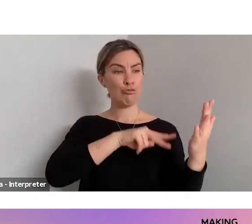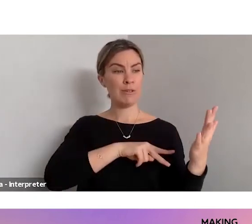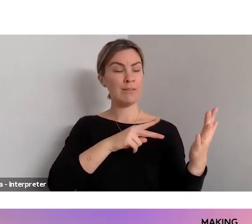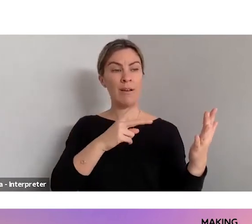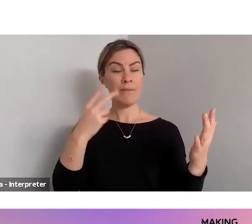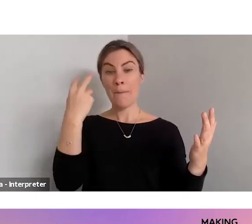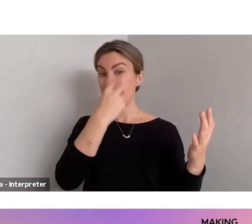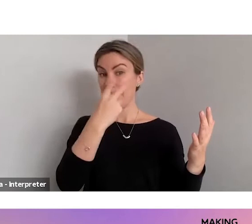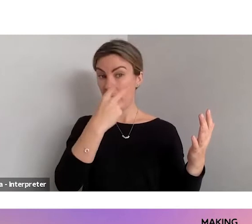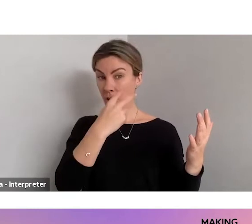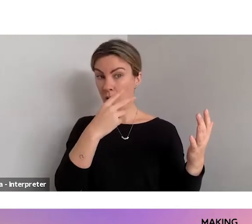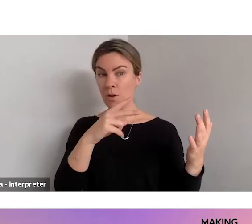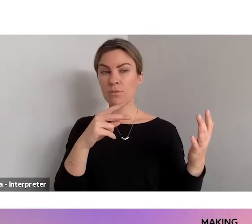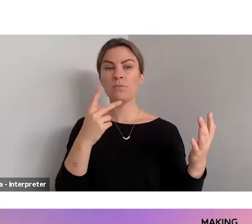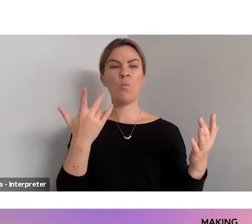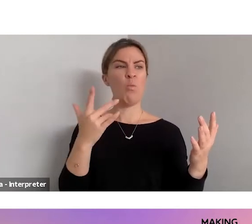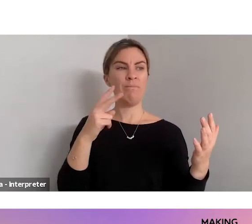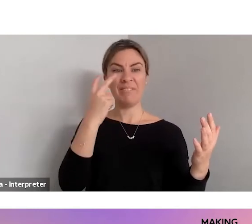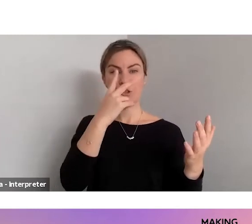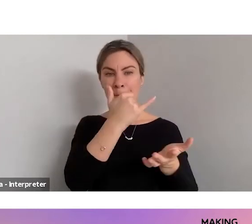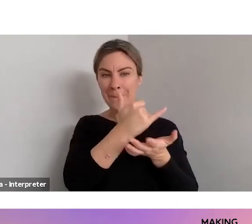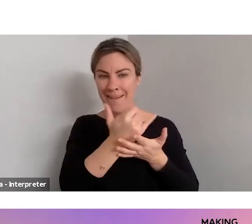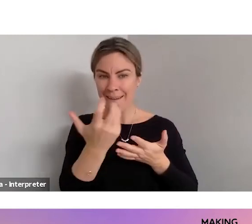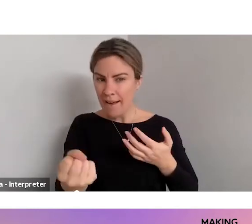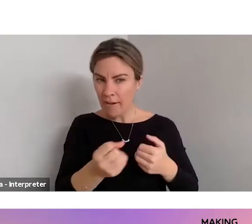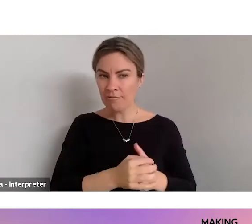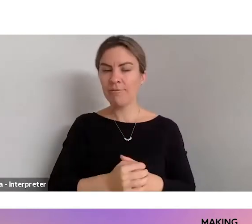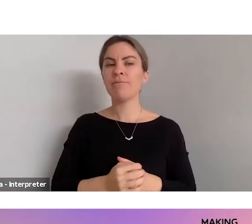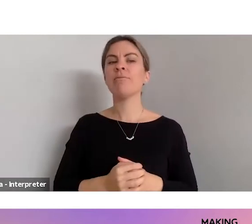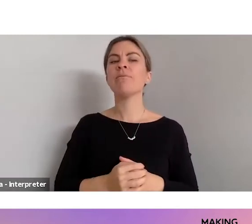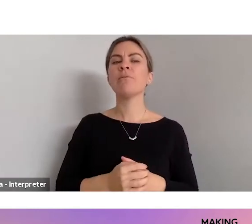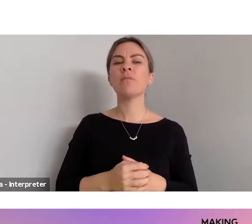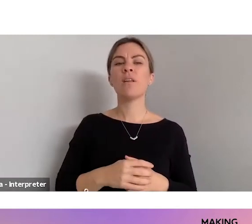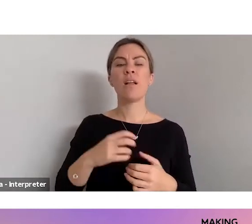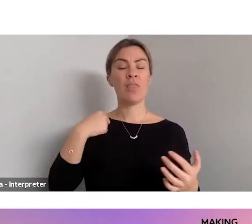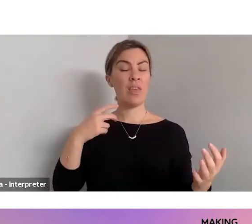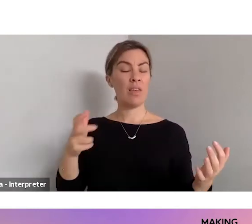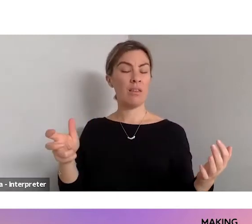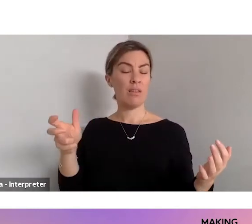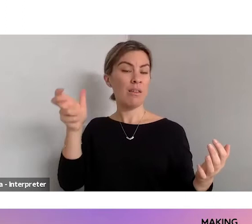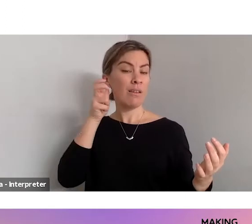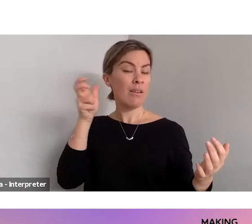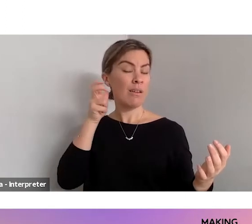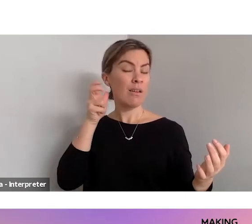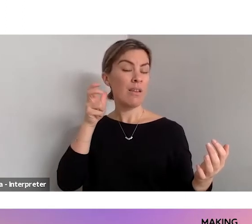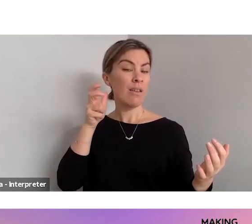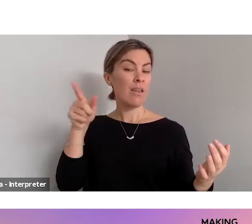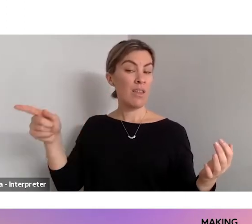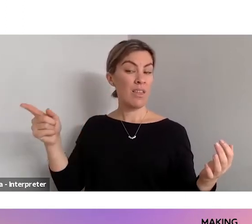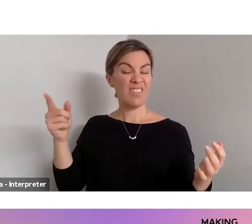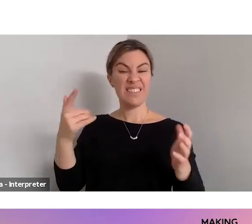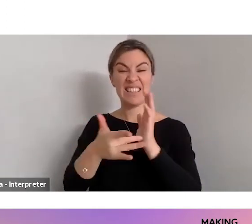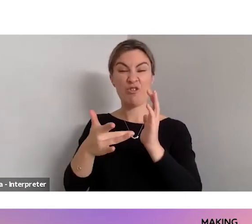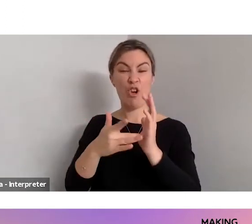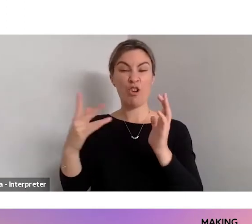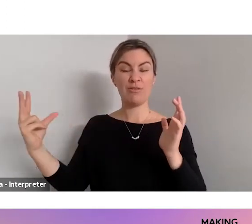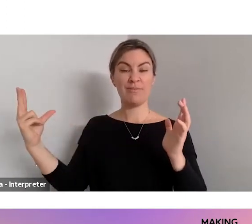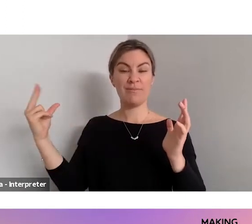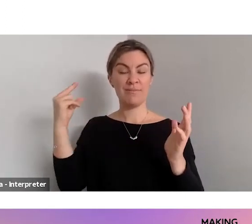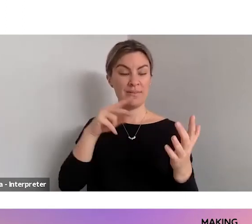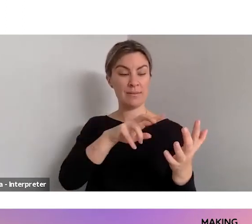Who would hear the hashtag as one long double of words.